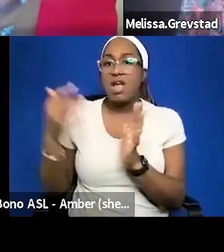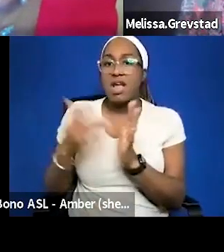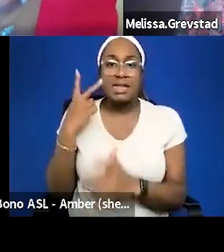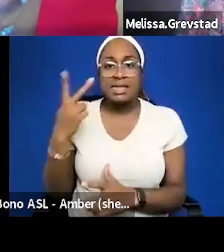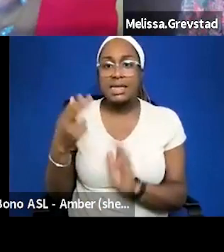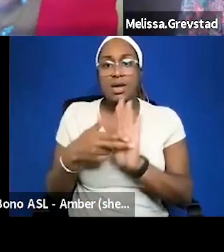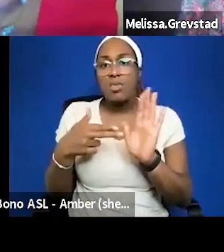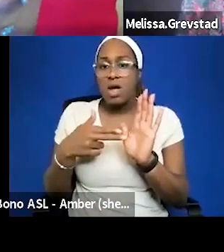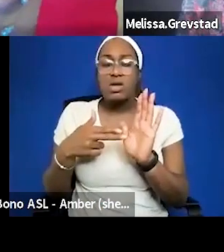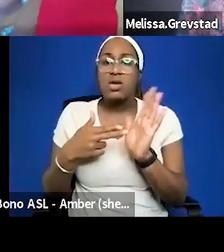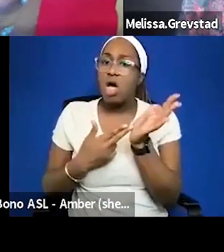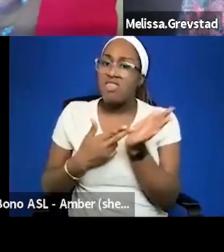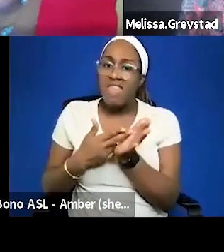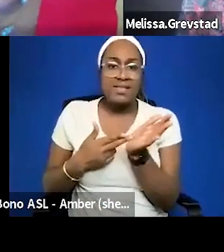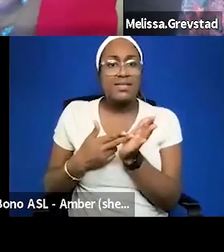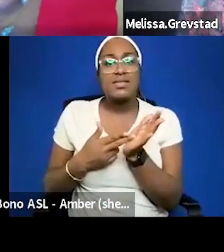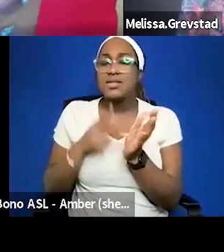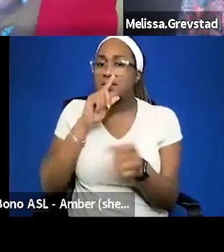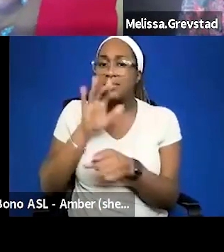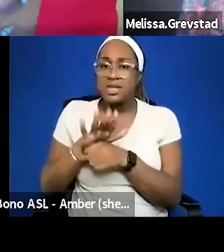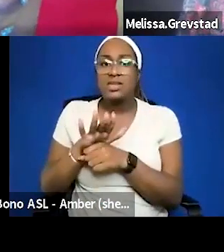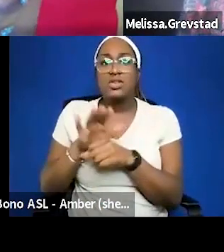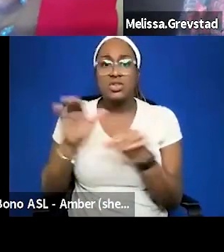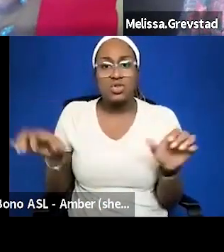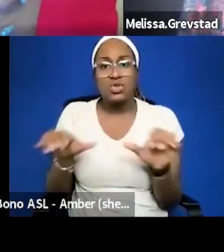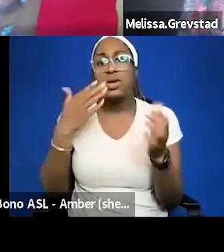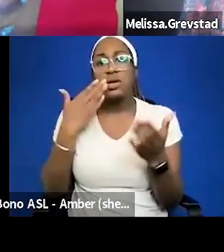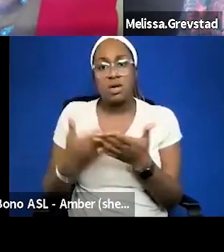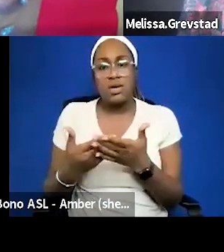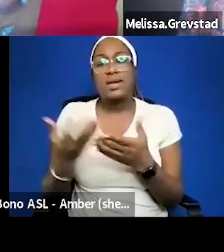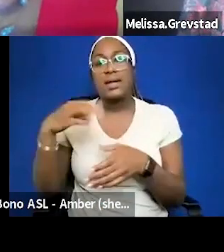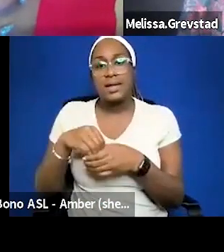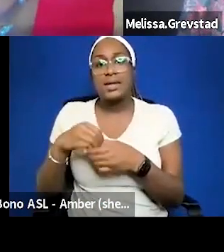so authentically committed to doing good in an activist space.